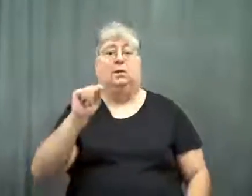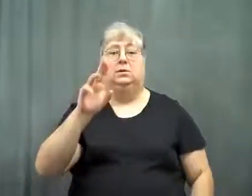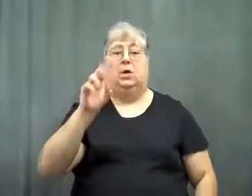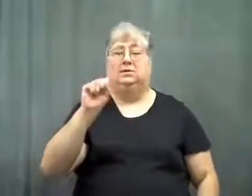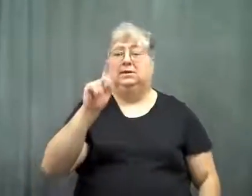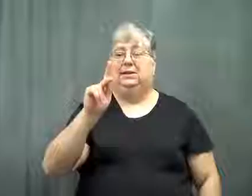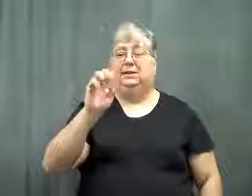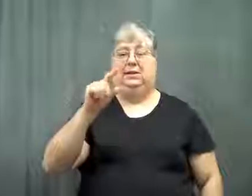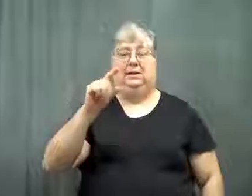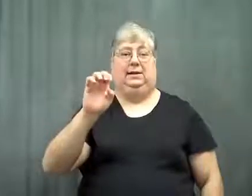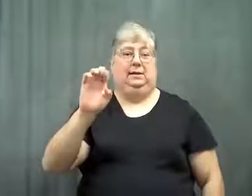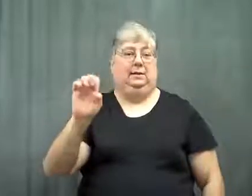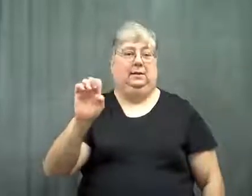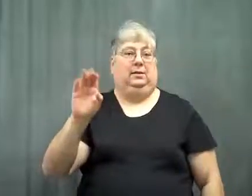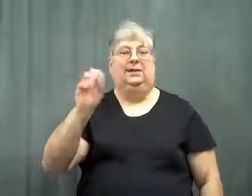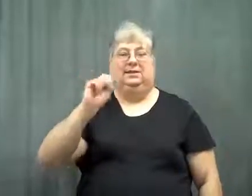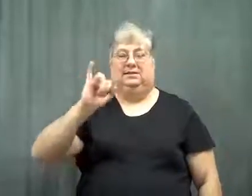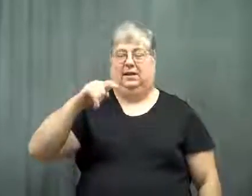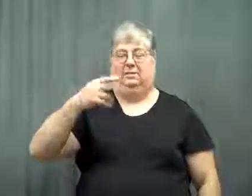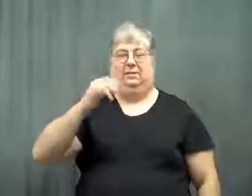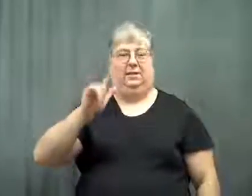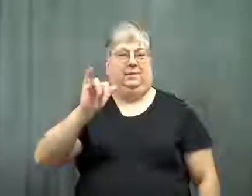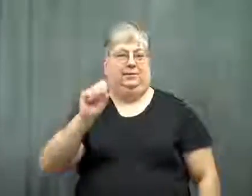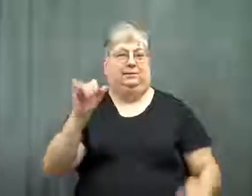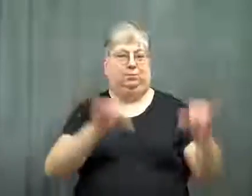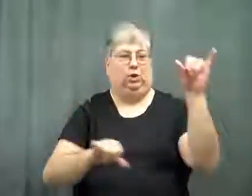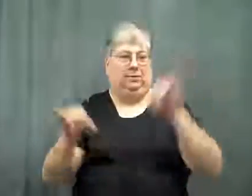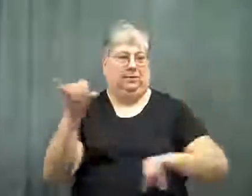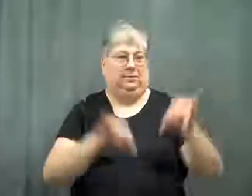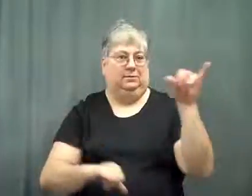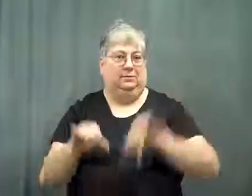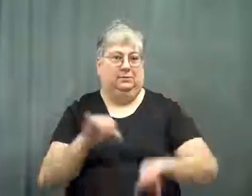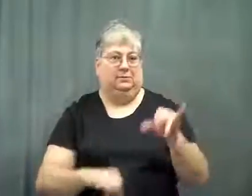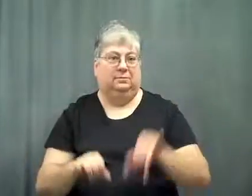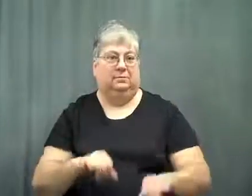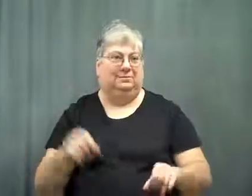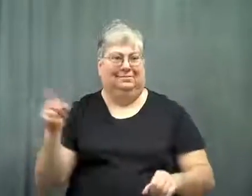The Tuskegee Syphilis Experiment.